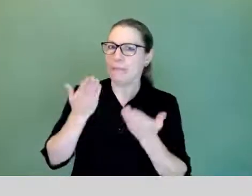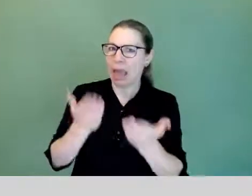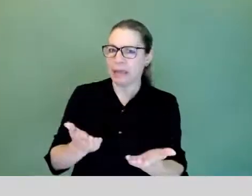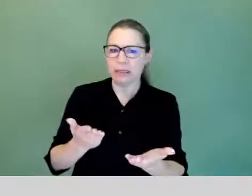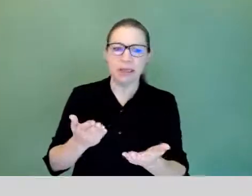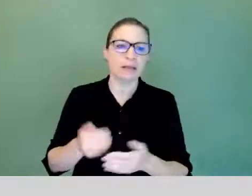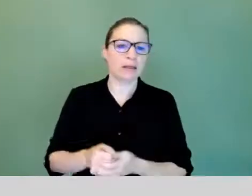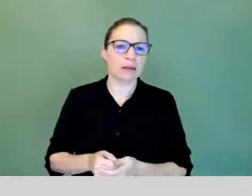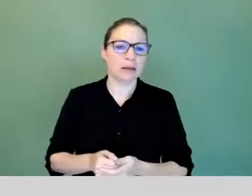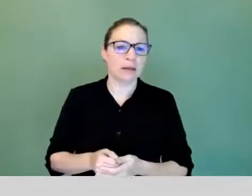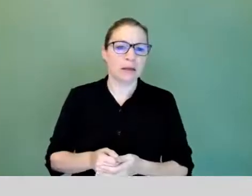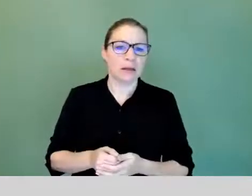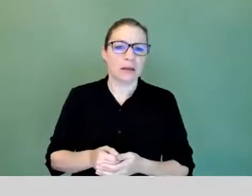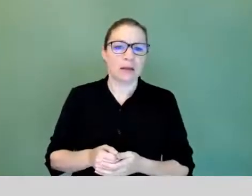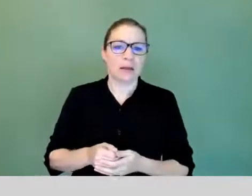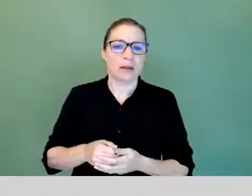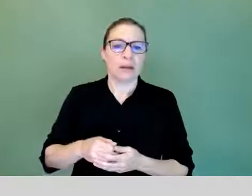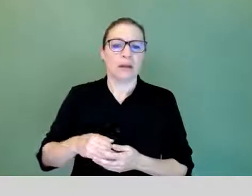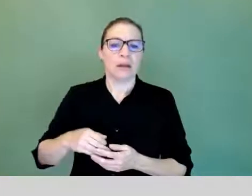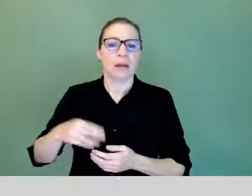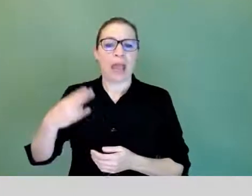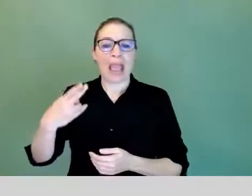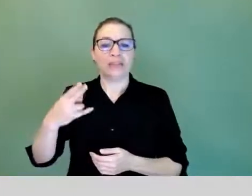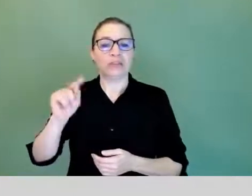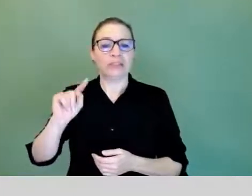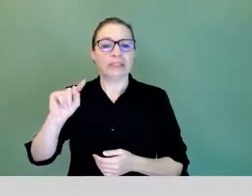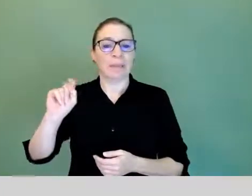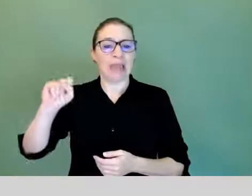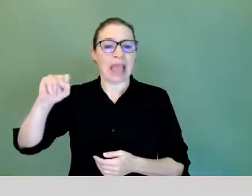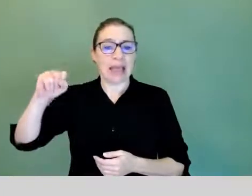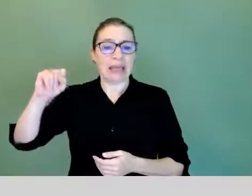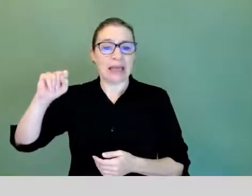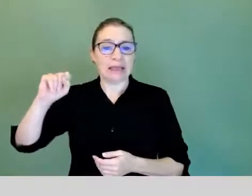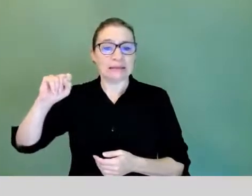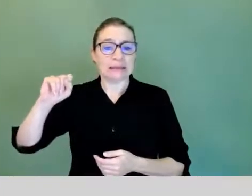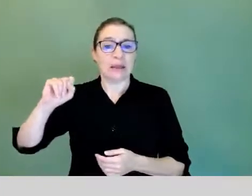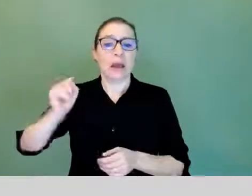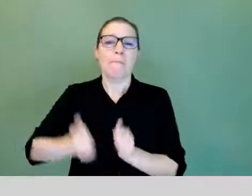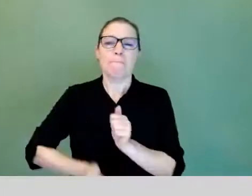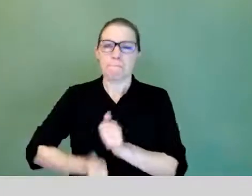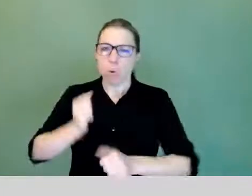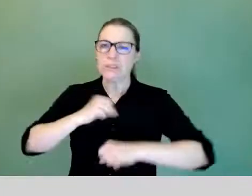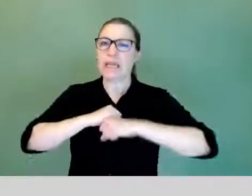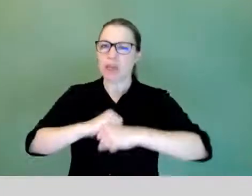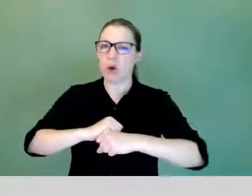So instead of HTTP use HTTPS. Then set most of the security parameters here to true.